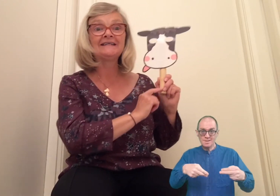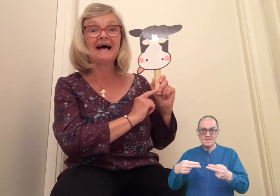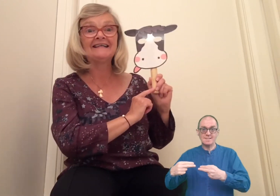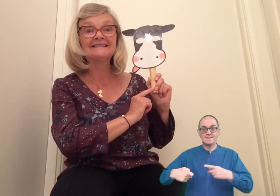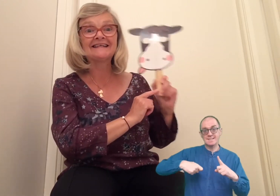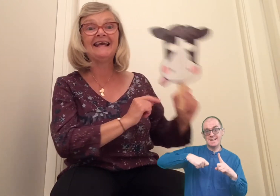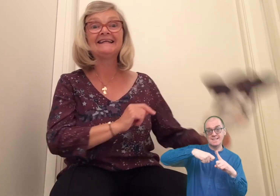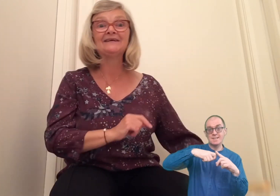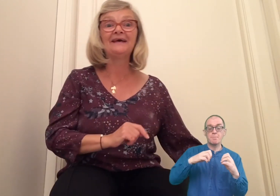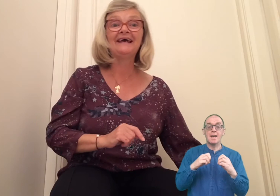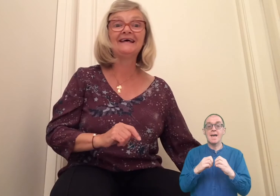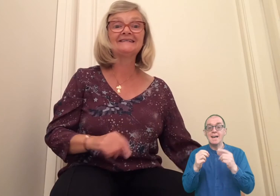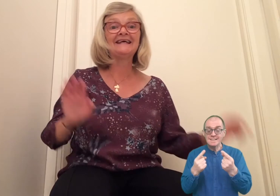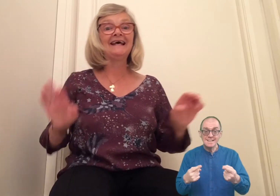Dance Katie Bairdie.